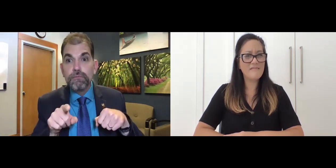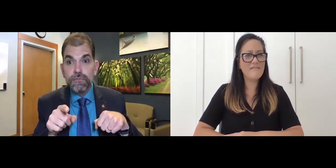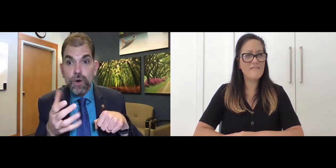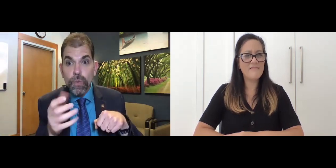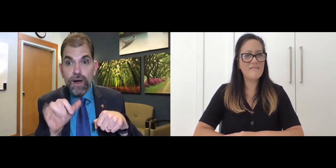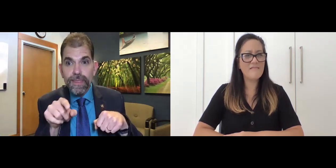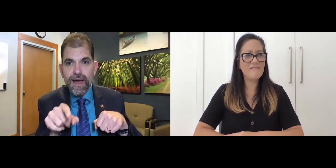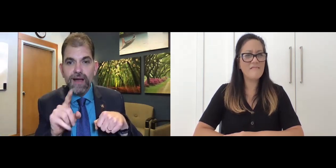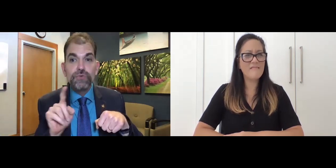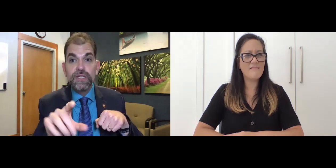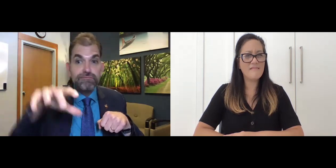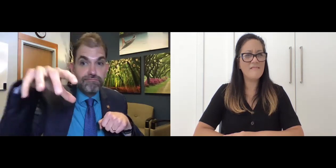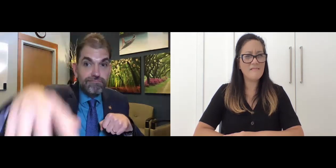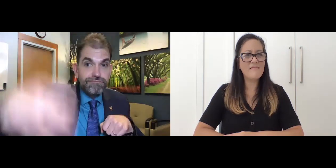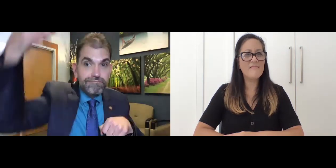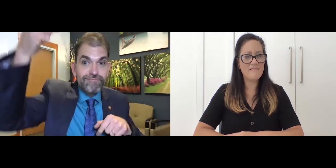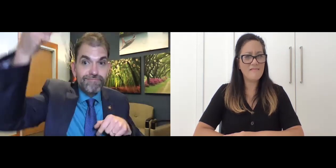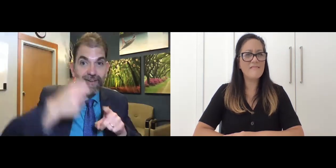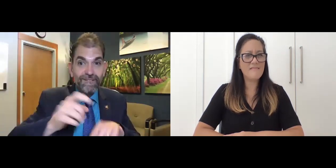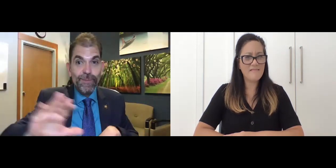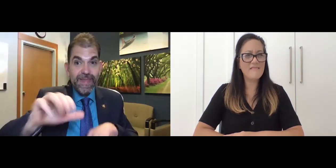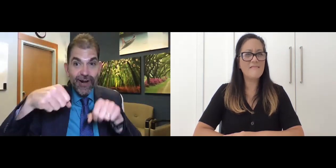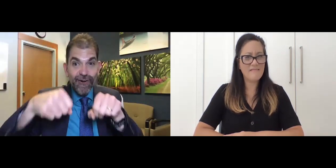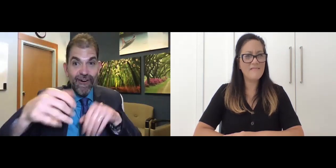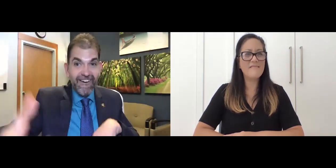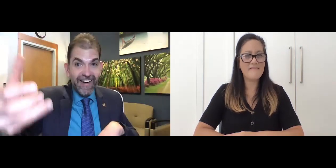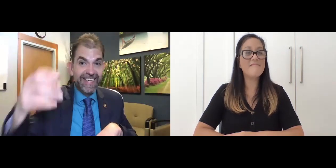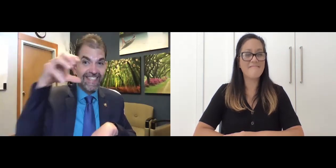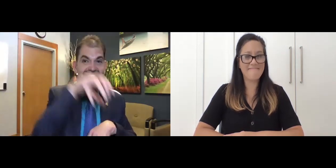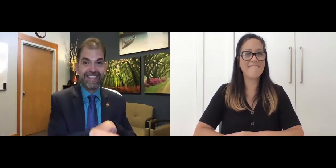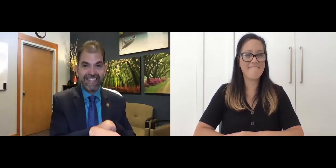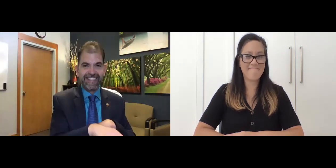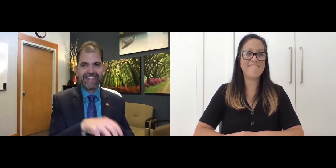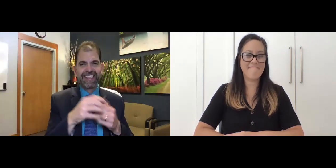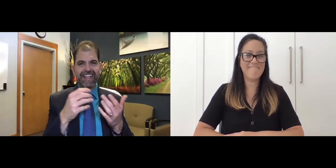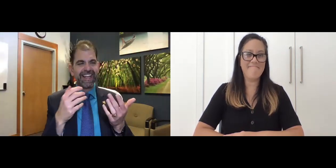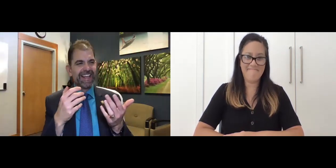shopping and he wanted an item and reached for it and grabbed it out of someone else's cart